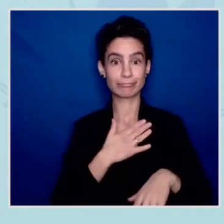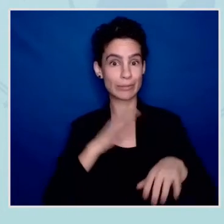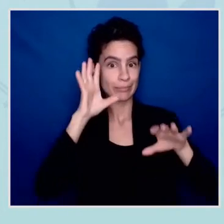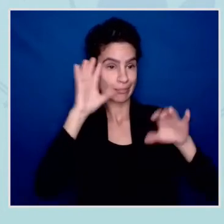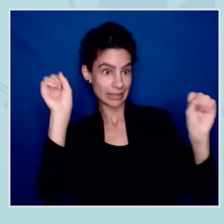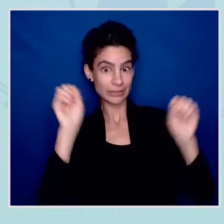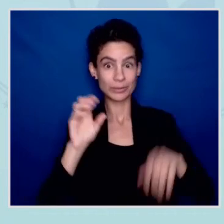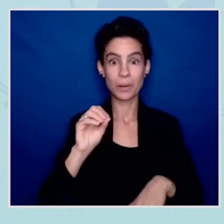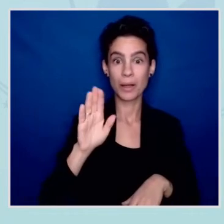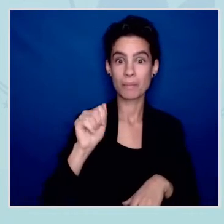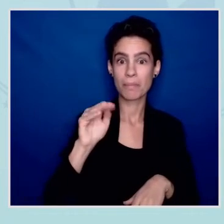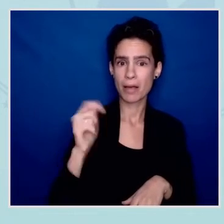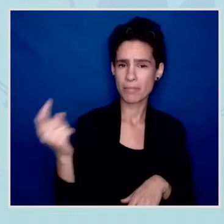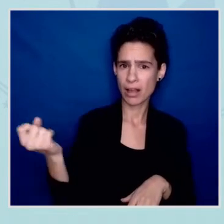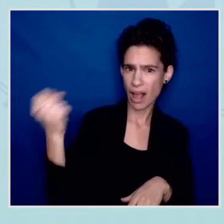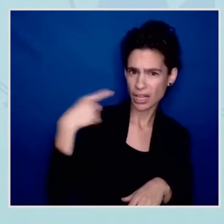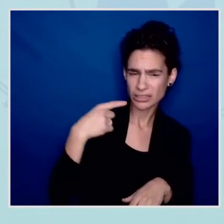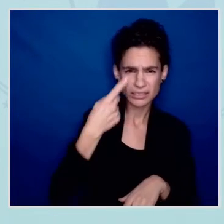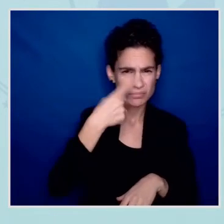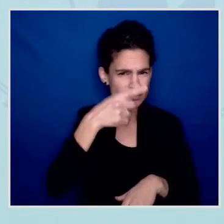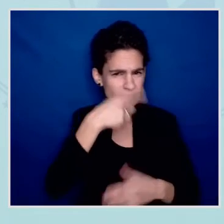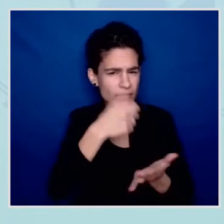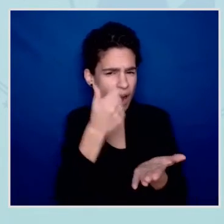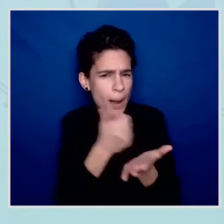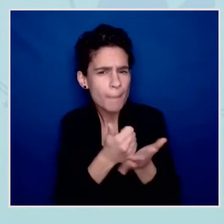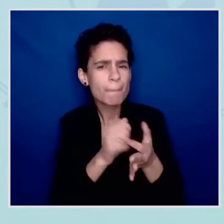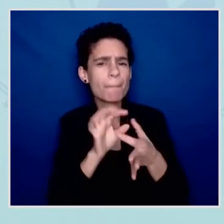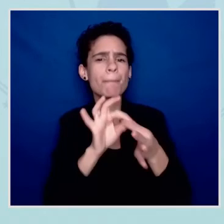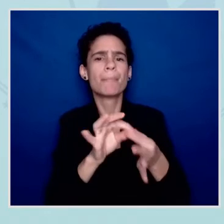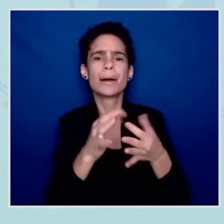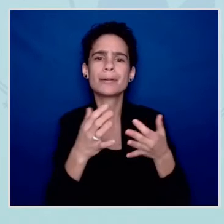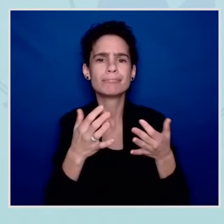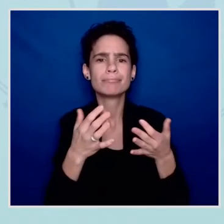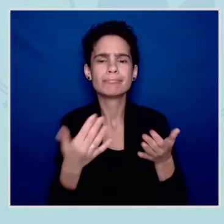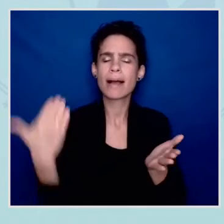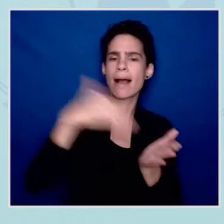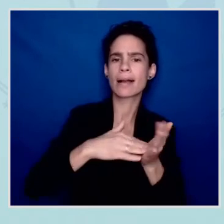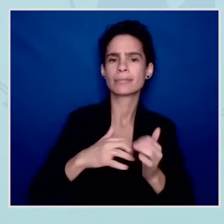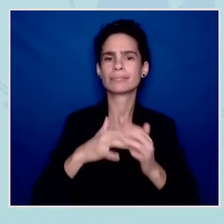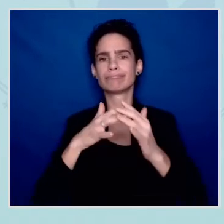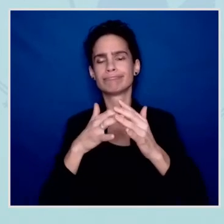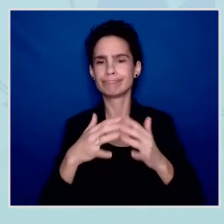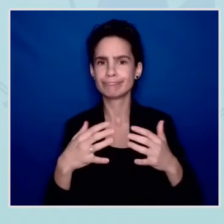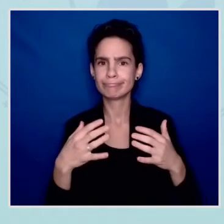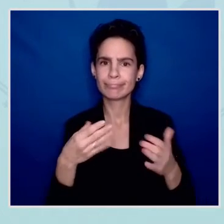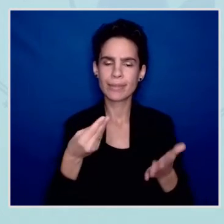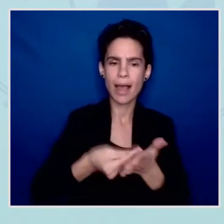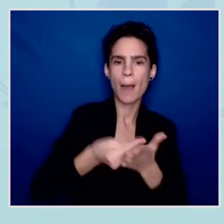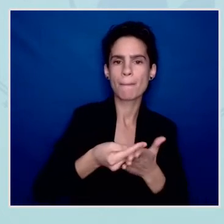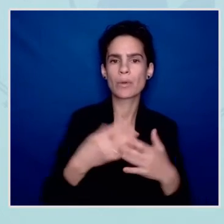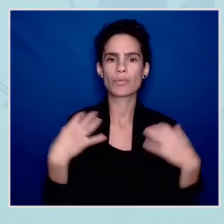EMPLOYEES AND THEIR COMMUNITIES.